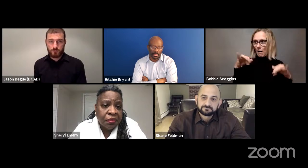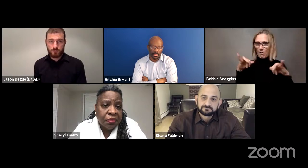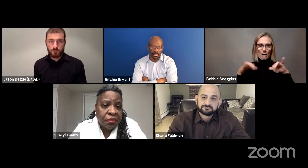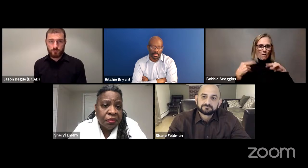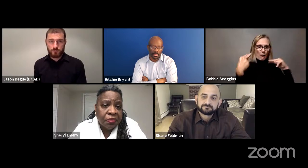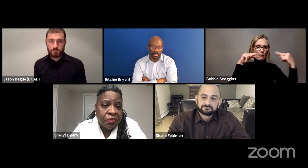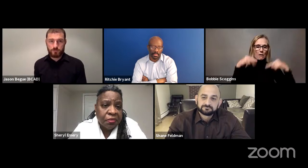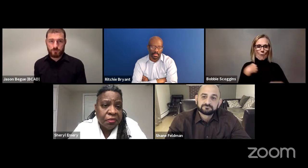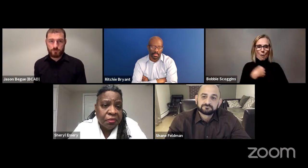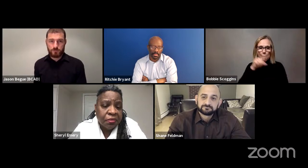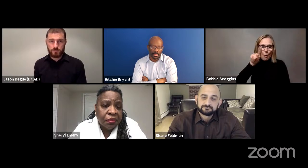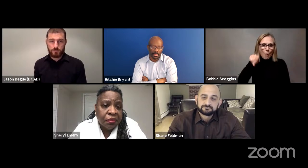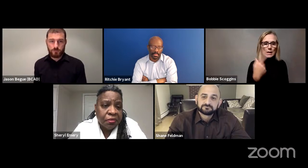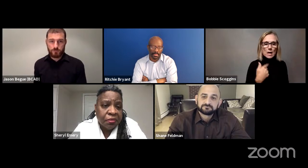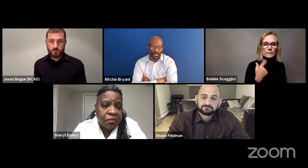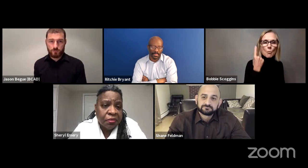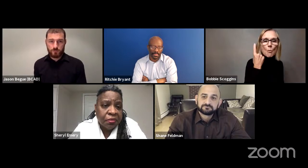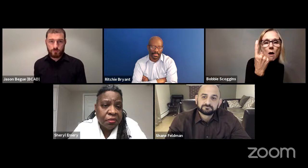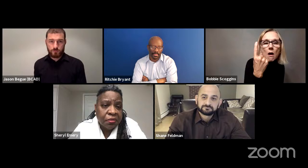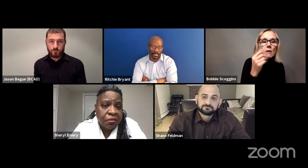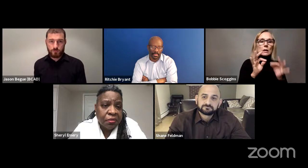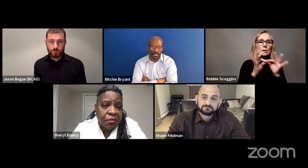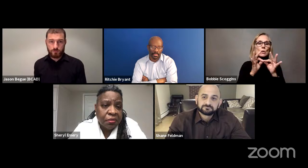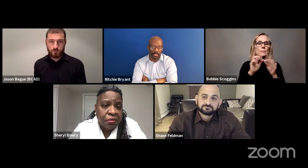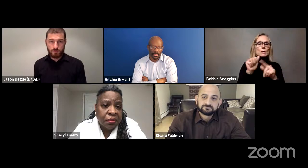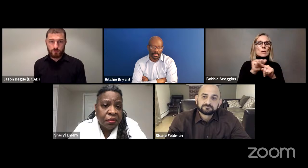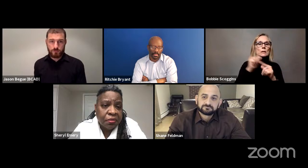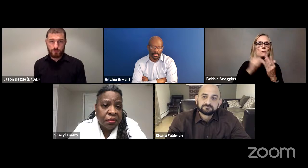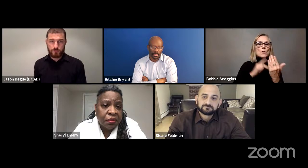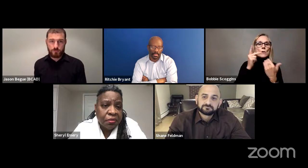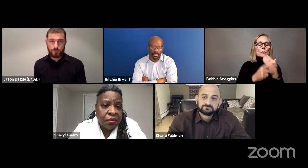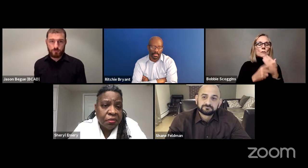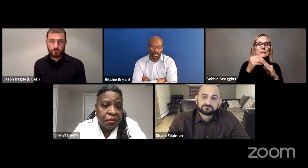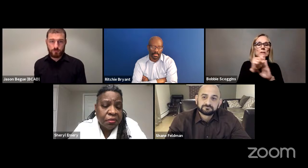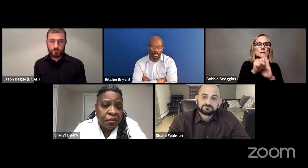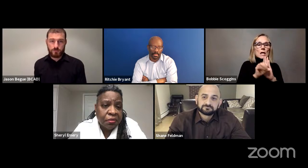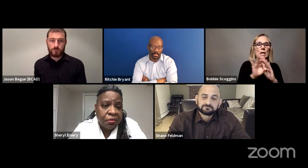taken aback by some of those questions. That's something we hadn't considered. We only have